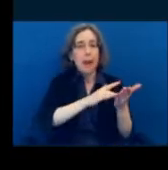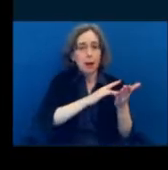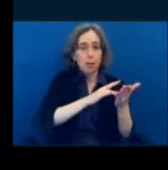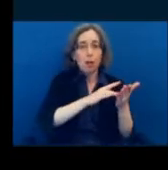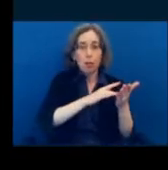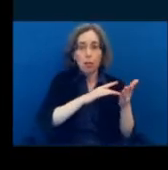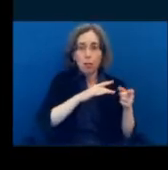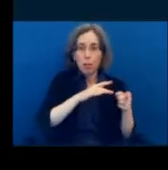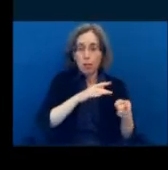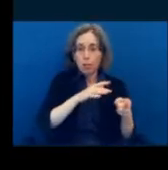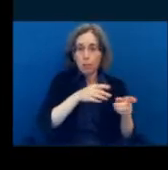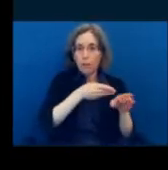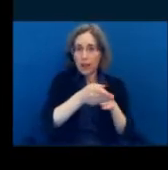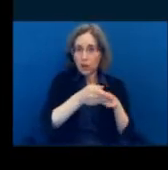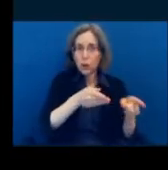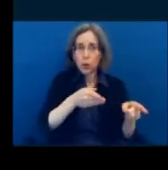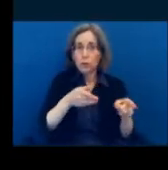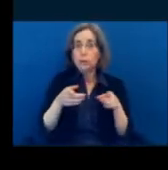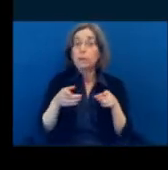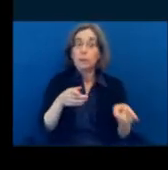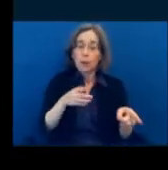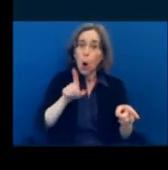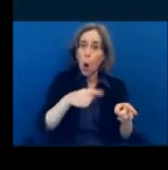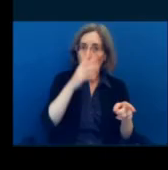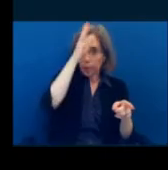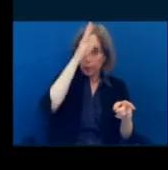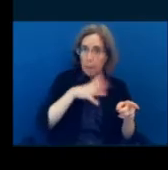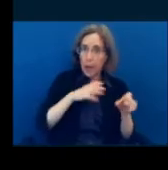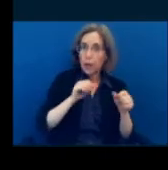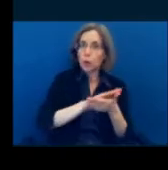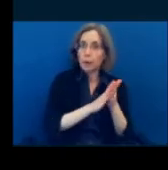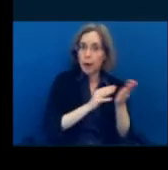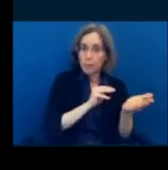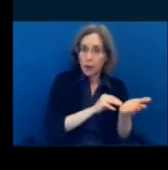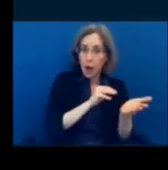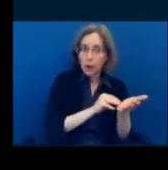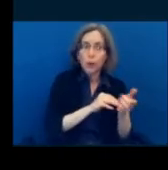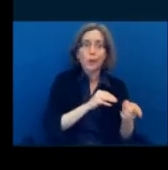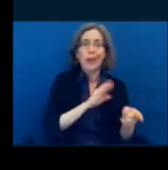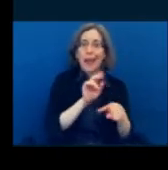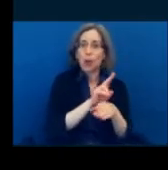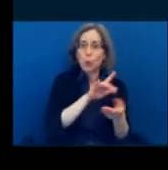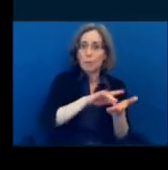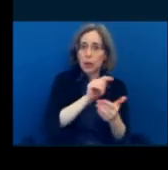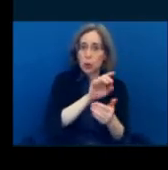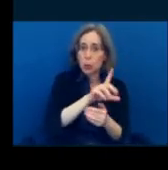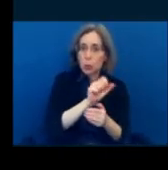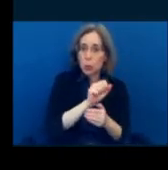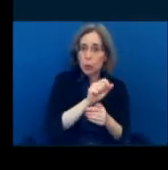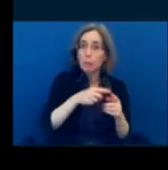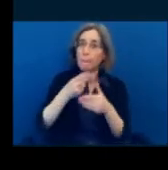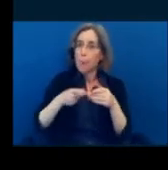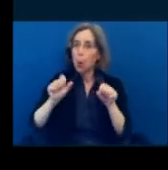ALLOWED TO GET A MEDICAL EDUCATION AND USE TOOLS LIKE FORCEPS. THIS PARTICULAR INDIVIDUAL DRESSED UP AS EITHER A MAN OR